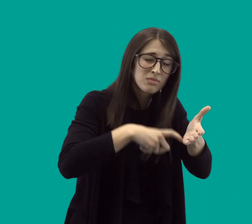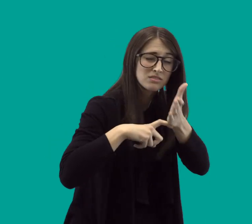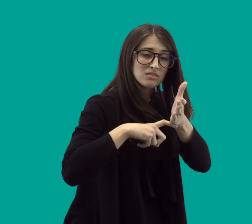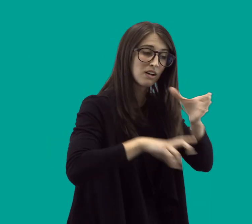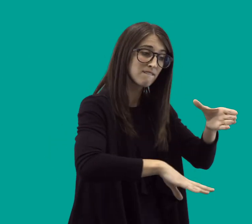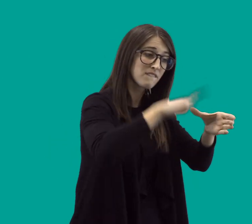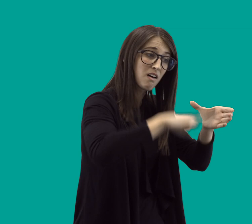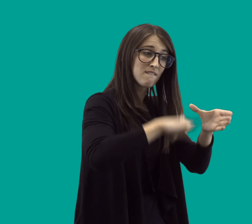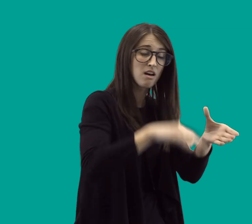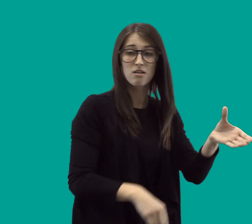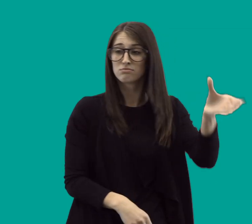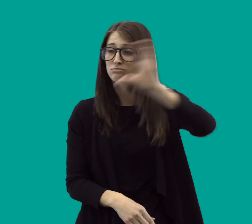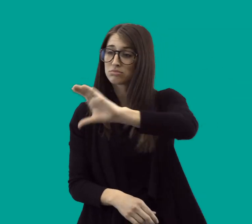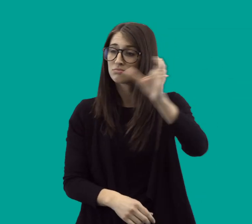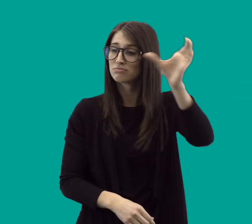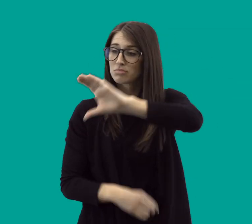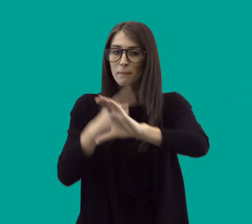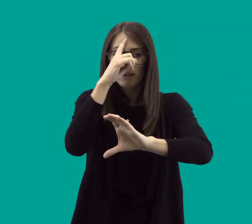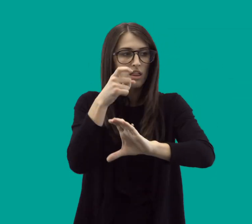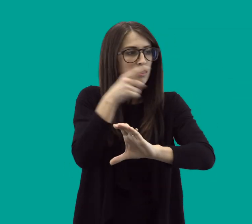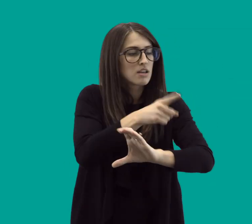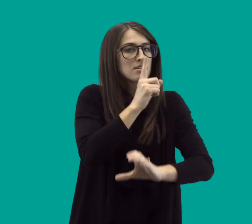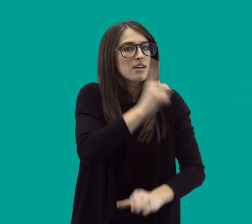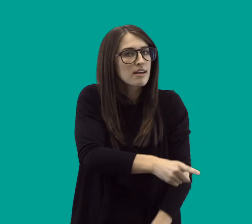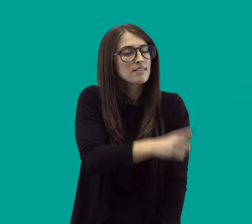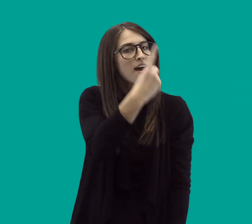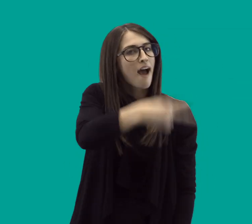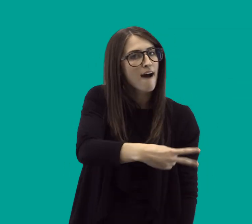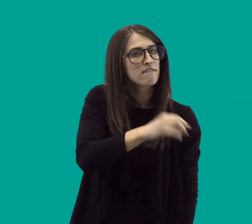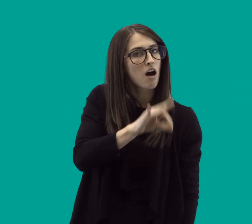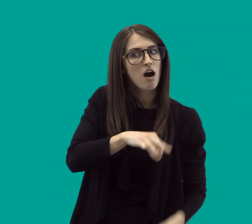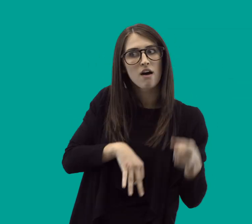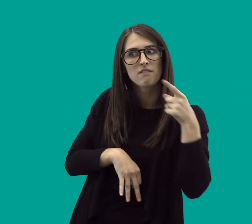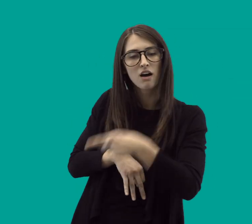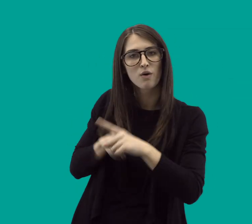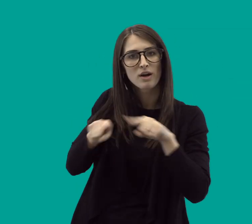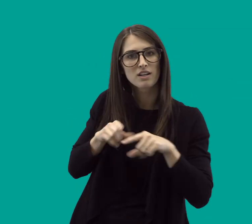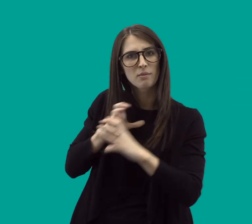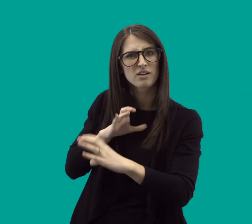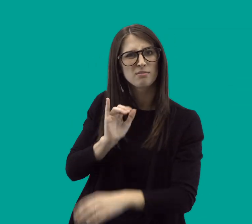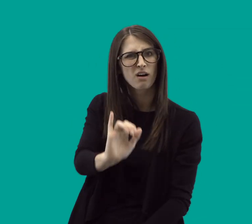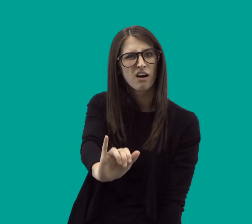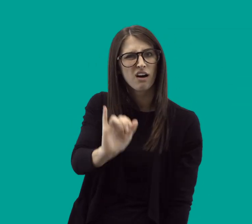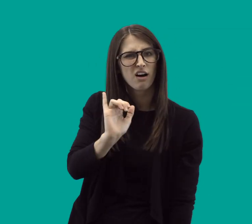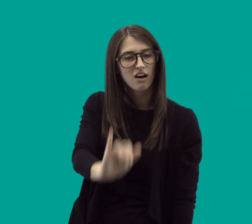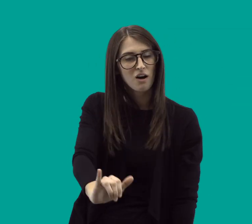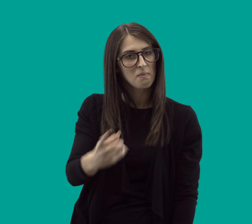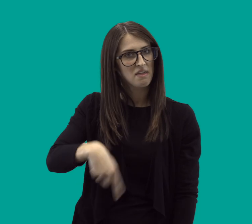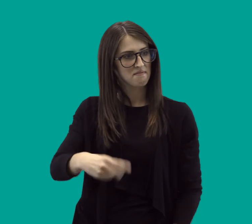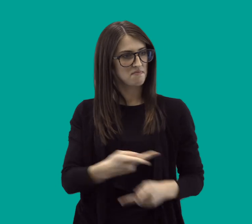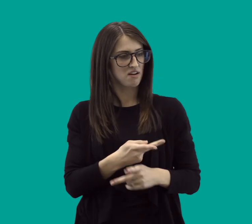They make the connection between filling up the rectangular prism using the triangular prism because it's actually half of the rectangular prism